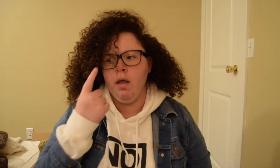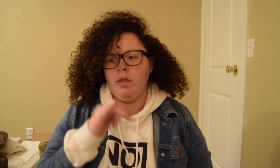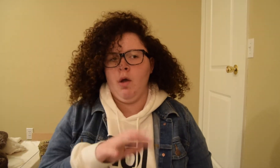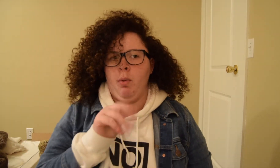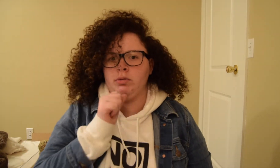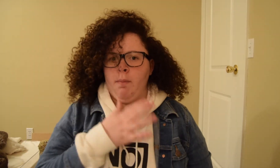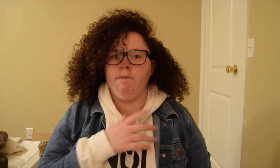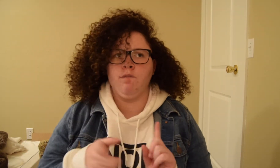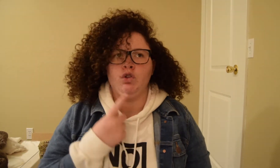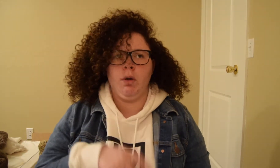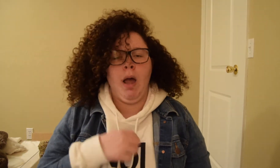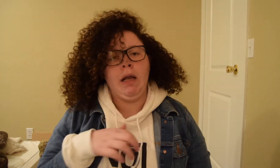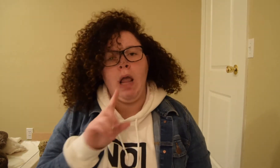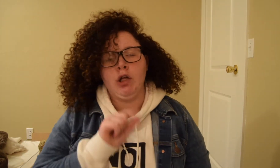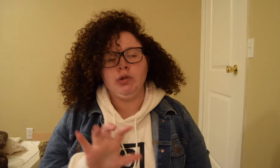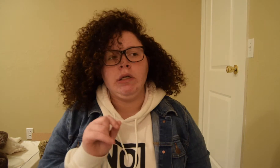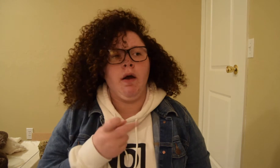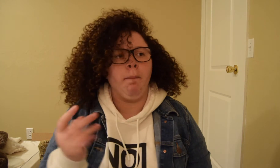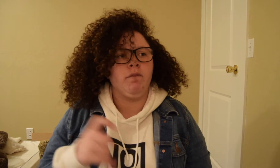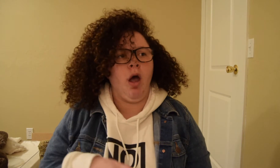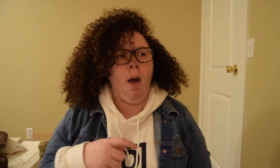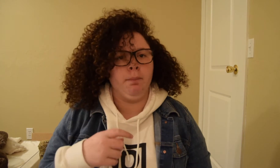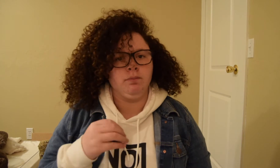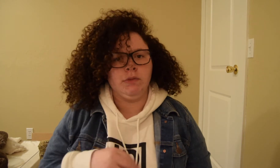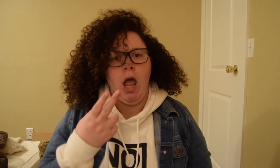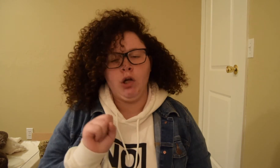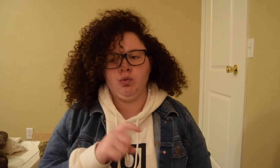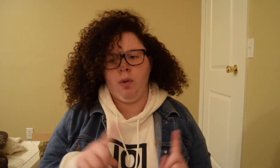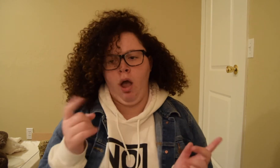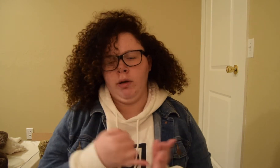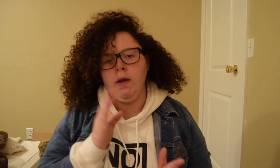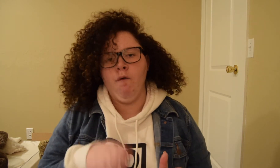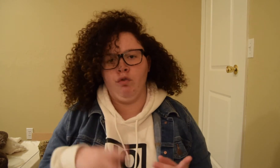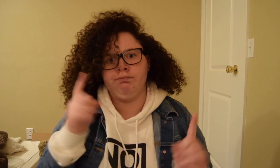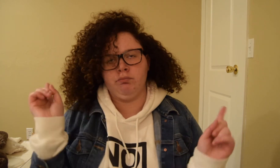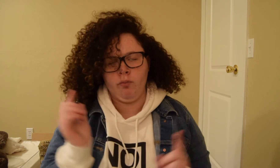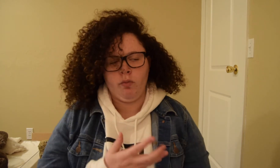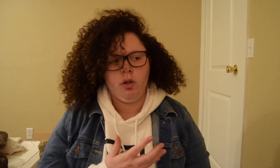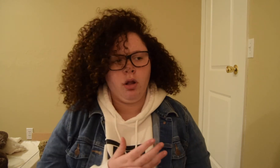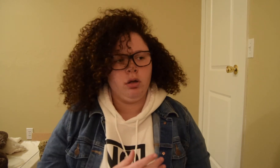It wasn't actually my first attempt. I did it a couple of times back in high school. It was unsuccessful